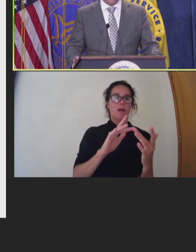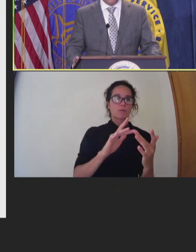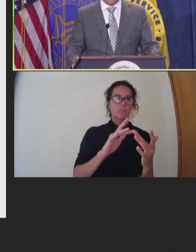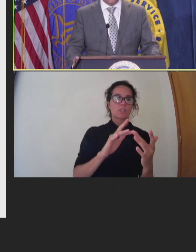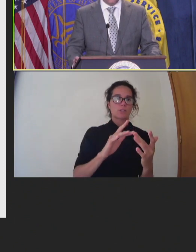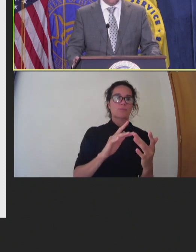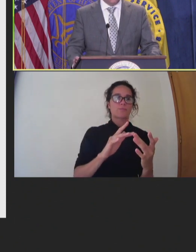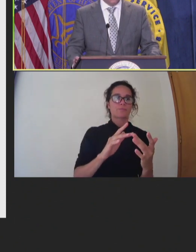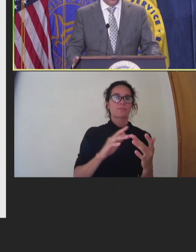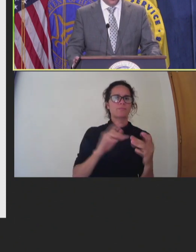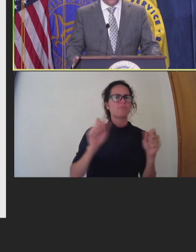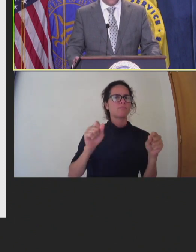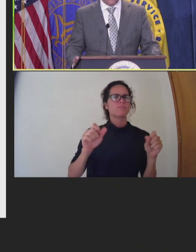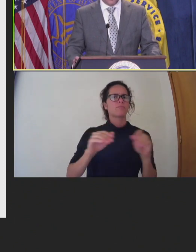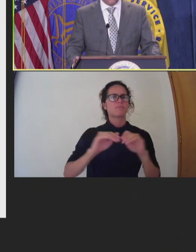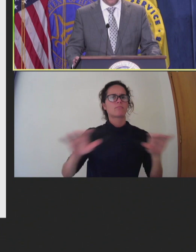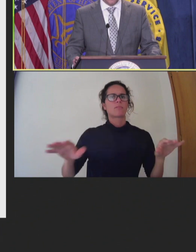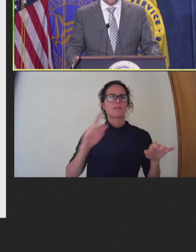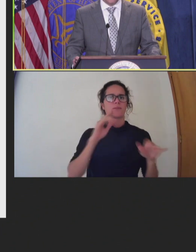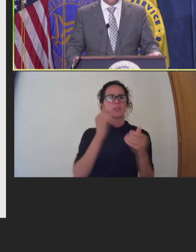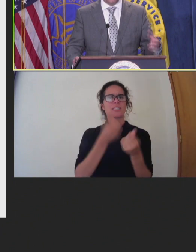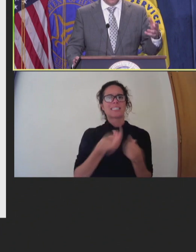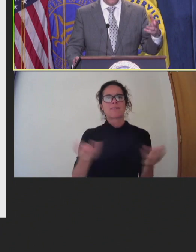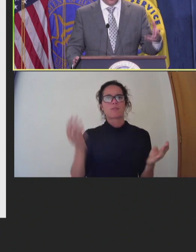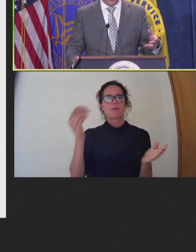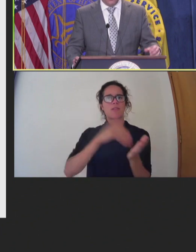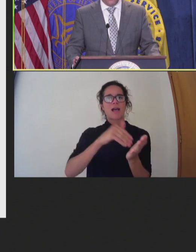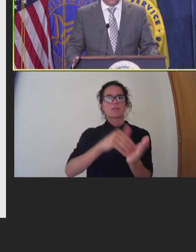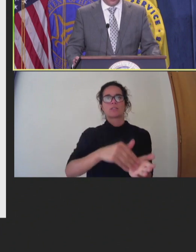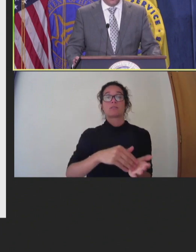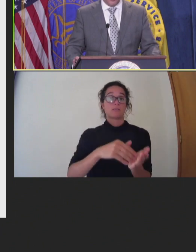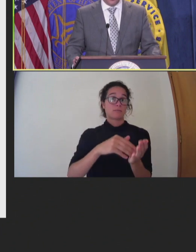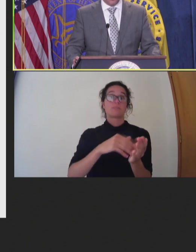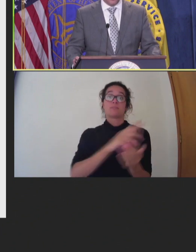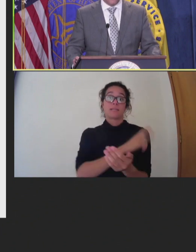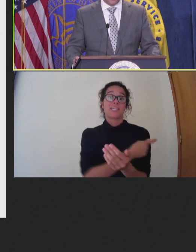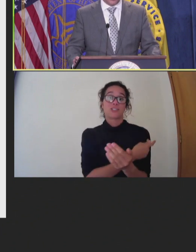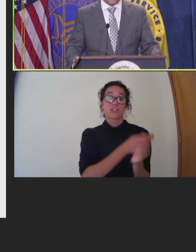these out to several thousand patients. They were able to make appointments online to get